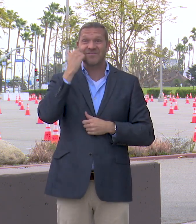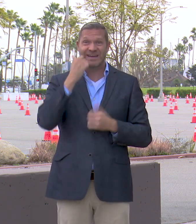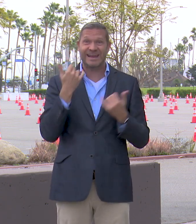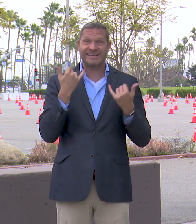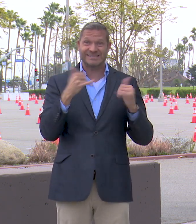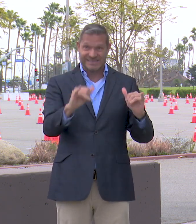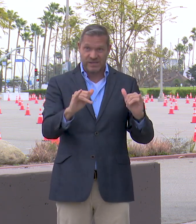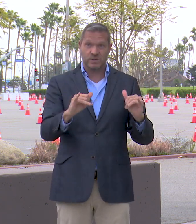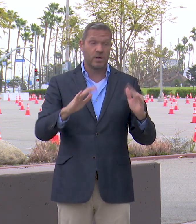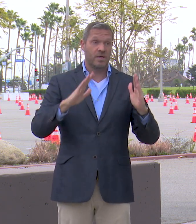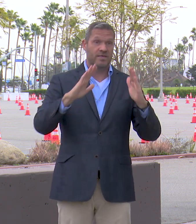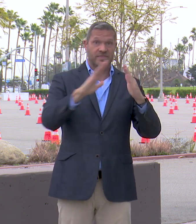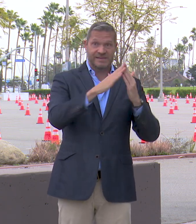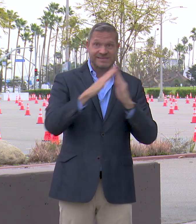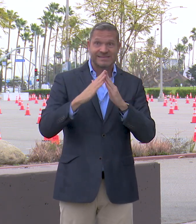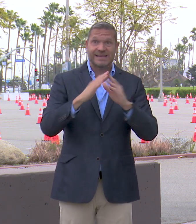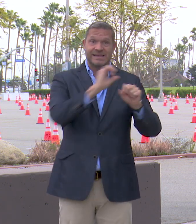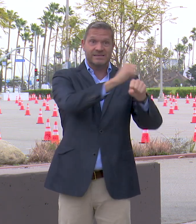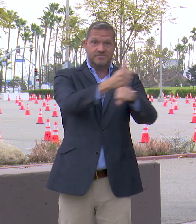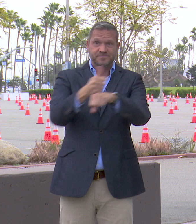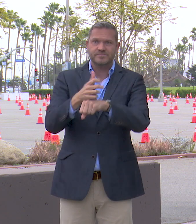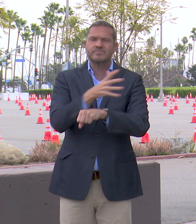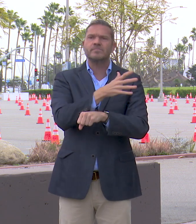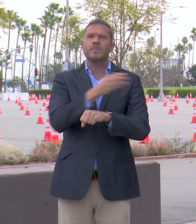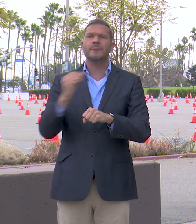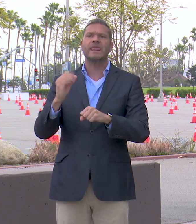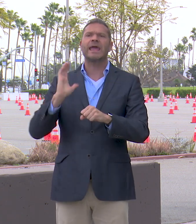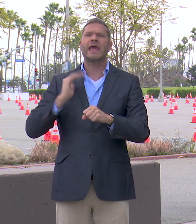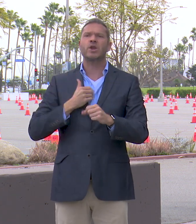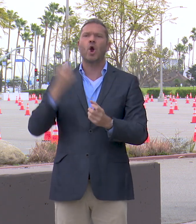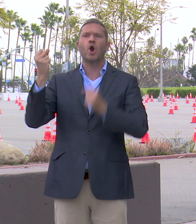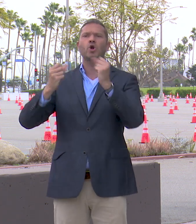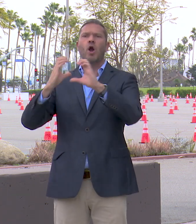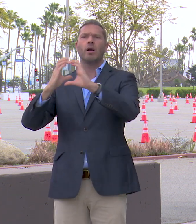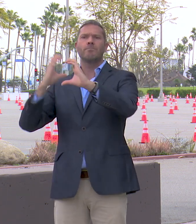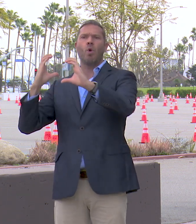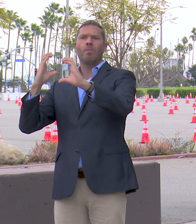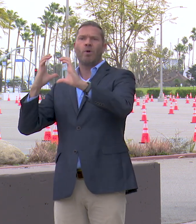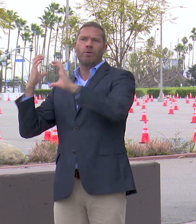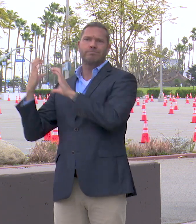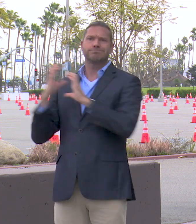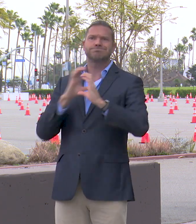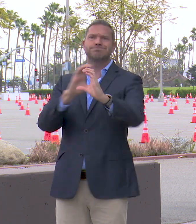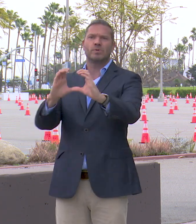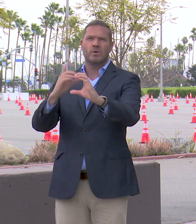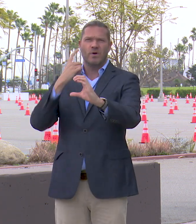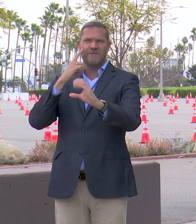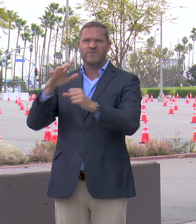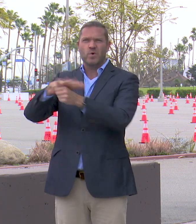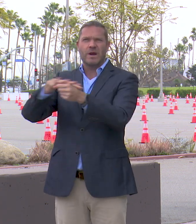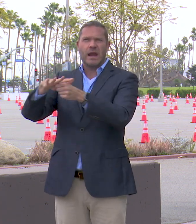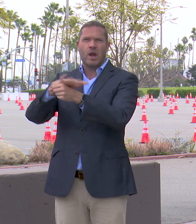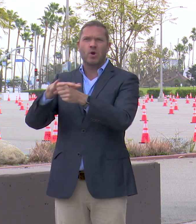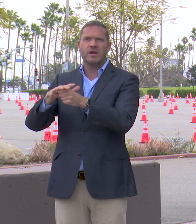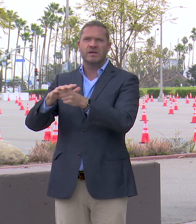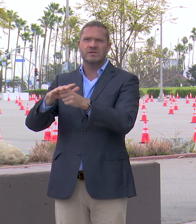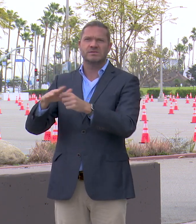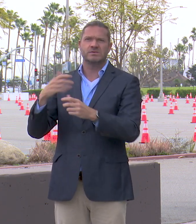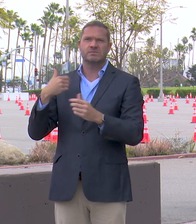test sites and via our mobile testing units which we bring to underserved areas of Long Beach.